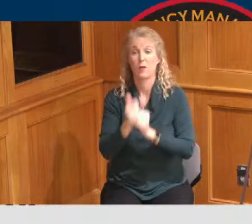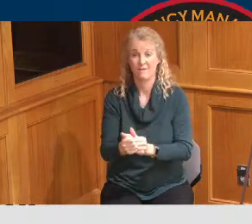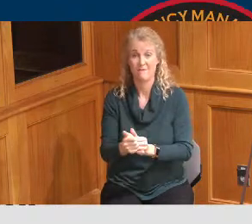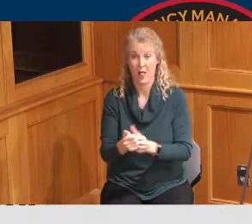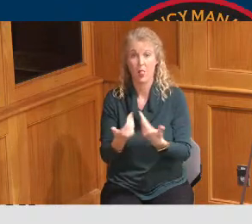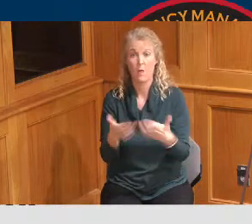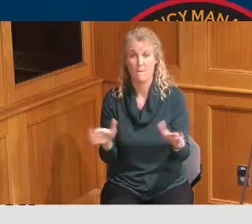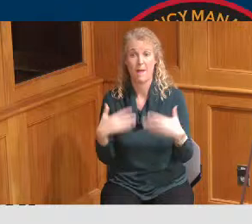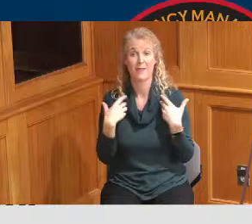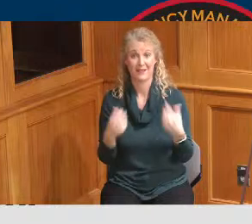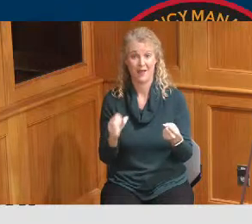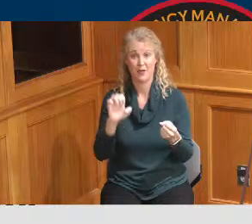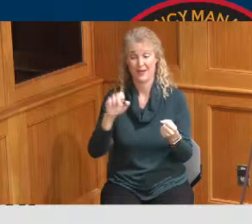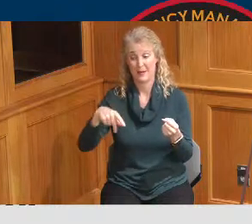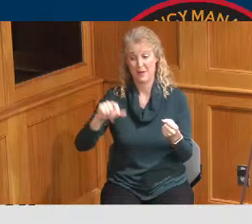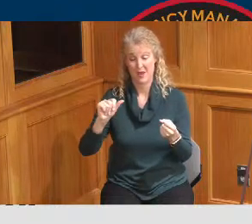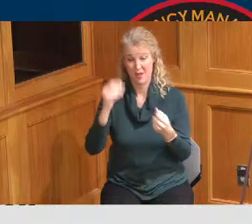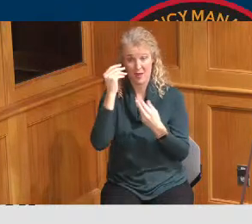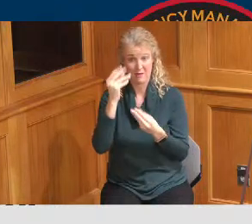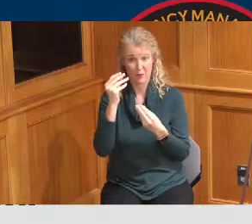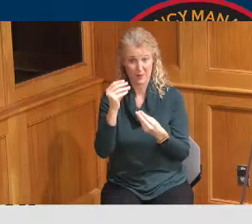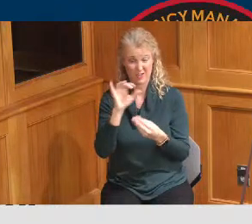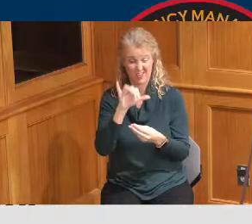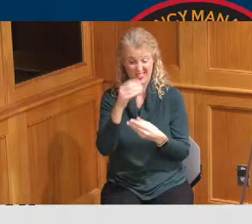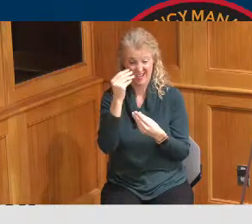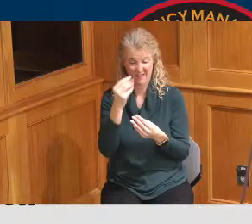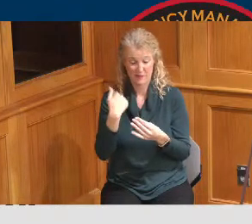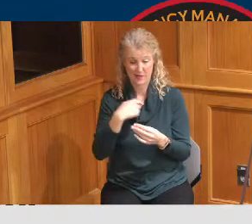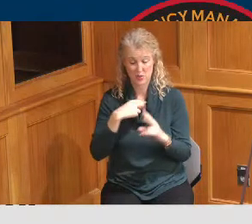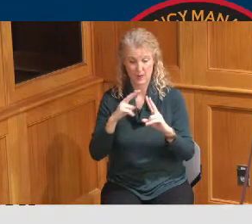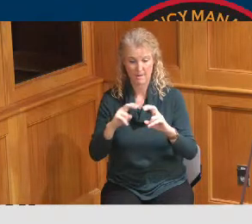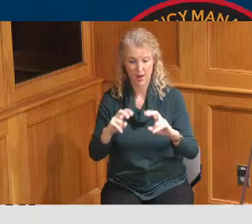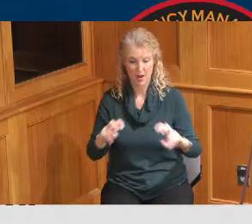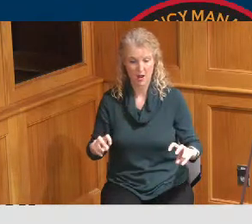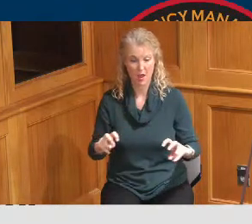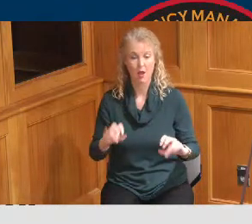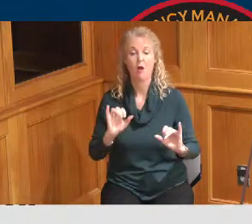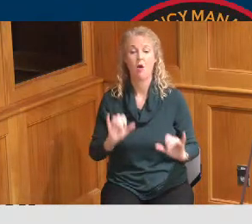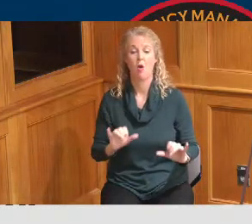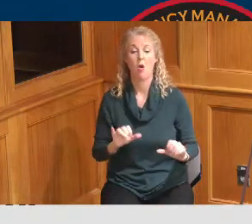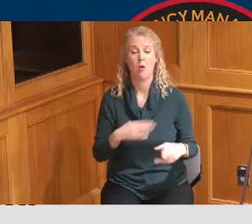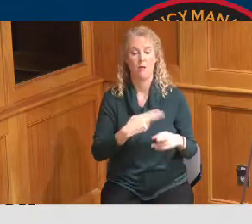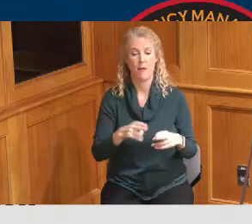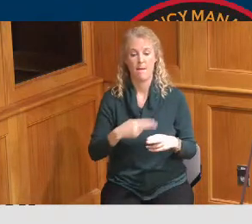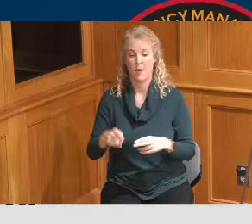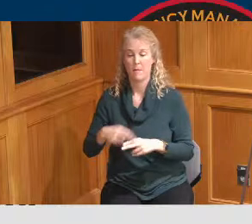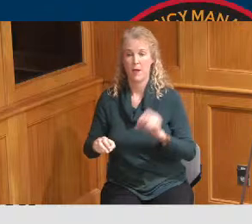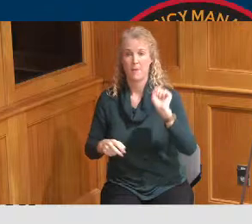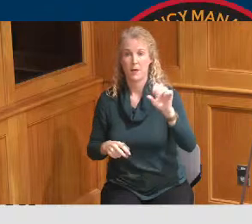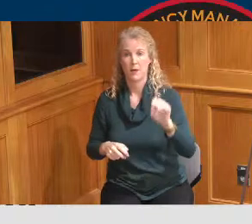and EPA we then distilled that so that we could send out cons information for the public but then